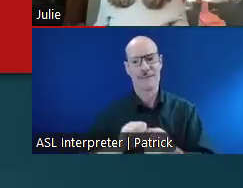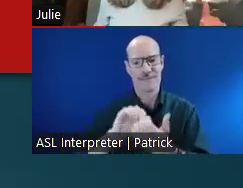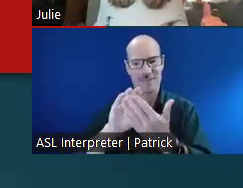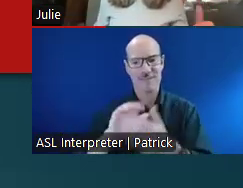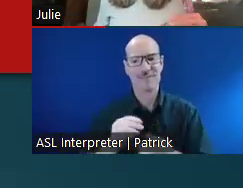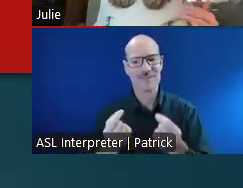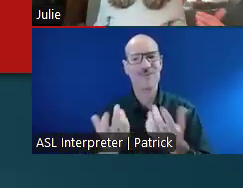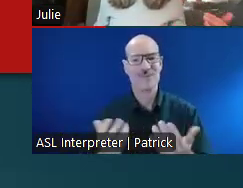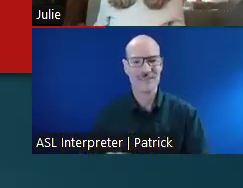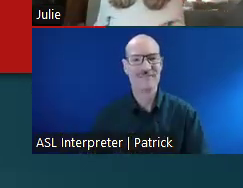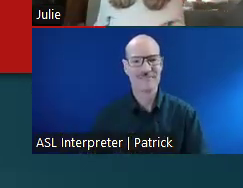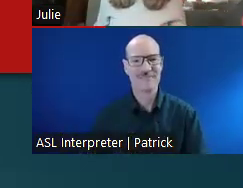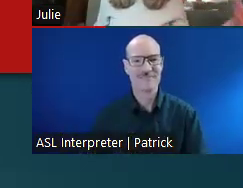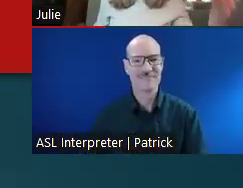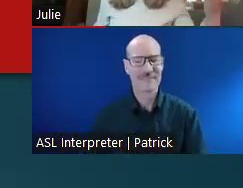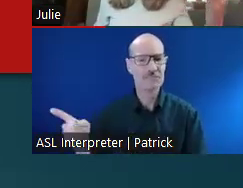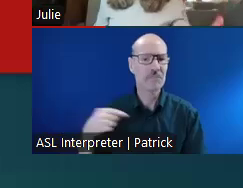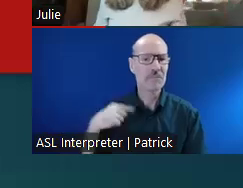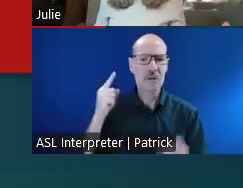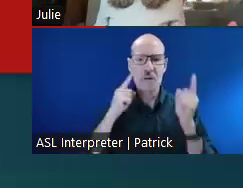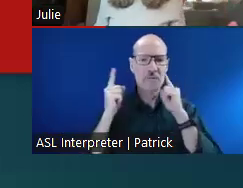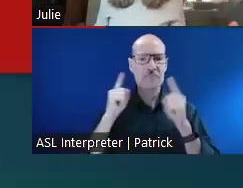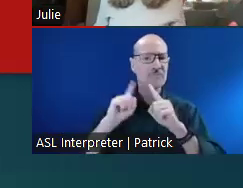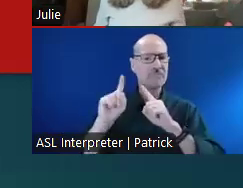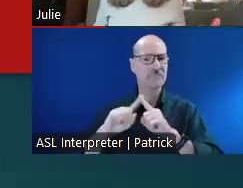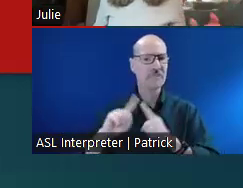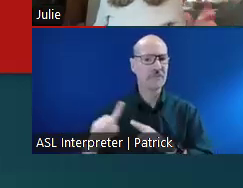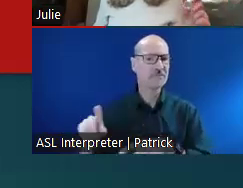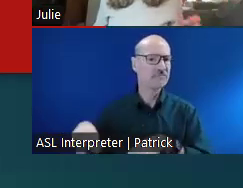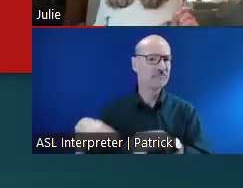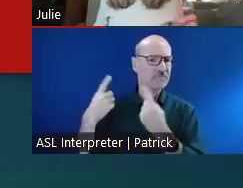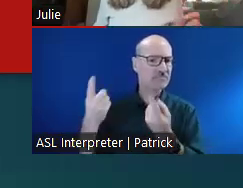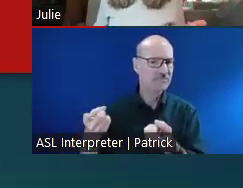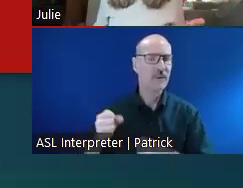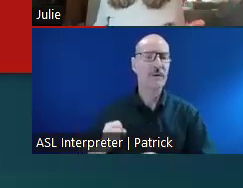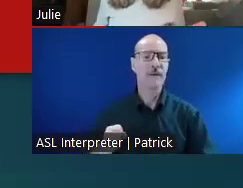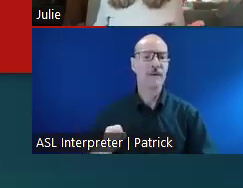And these are different coping mechanisms that I've heard over the years, and it runs the gamut.